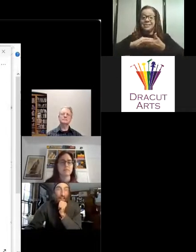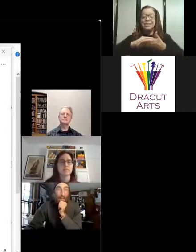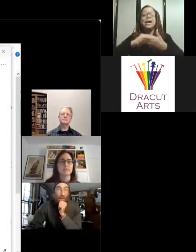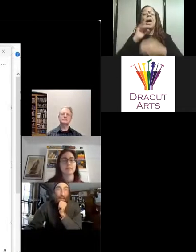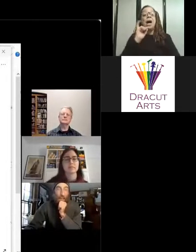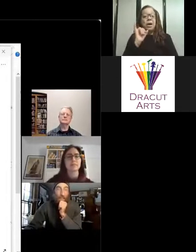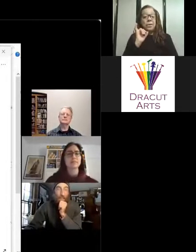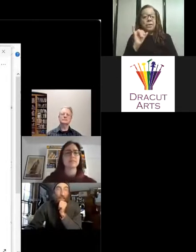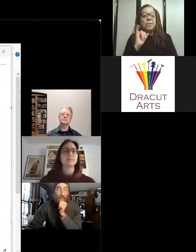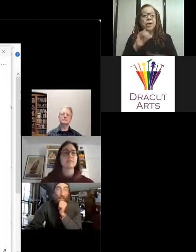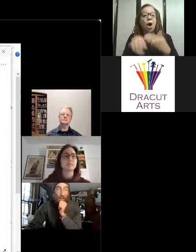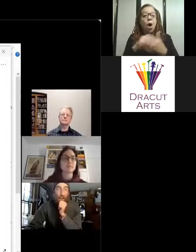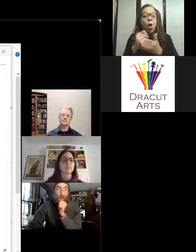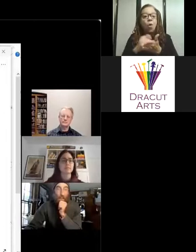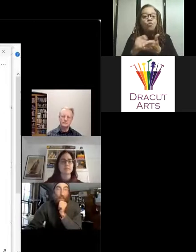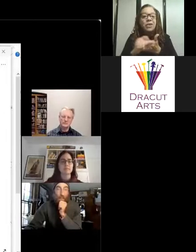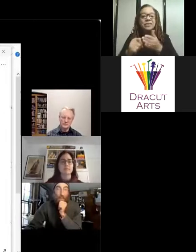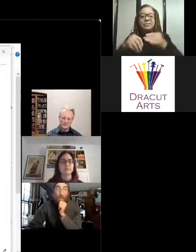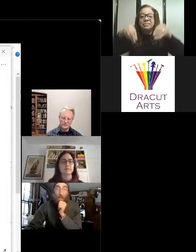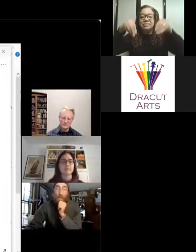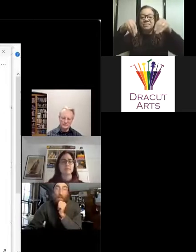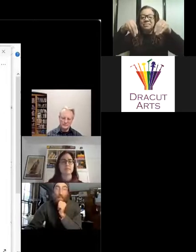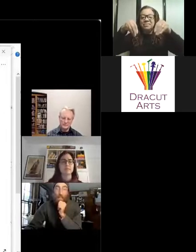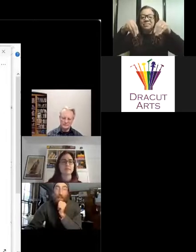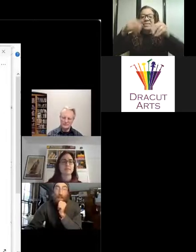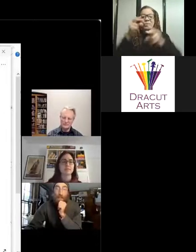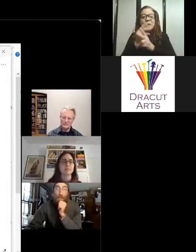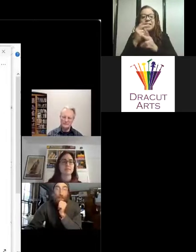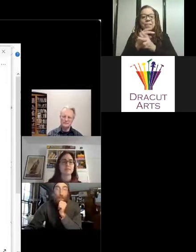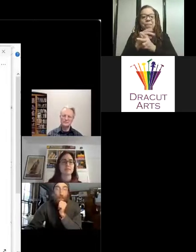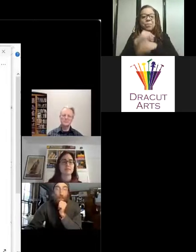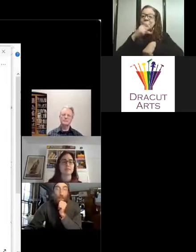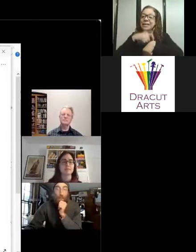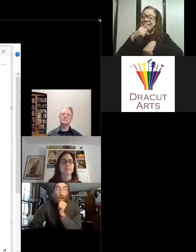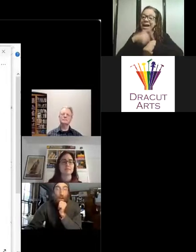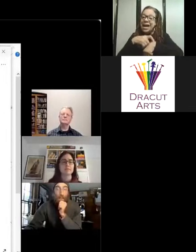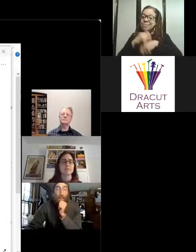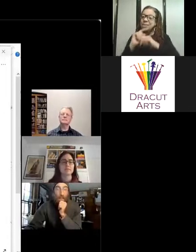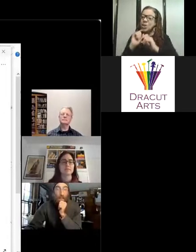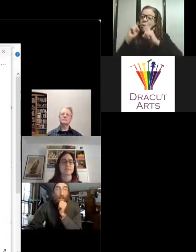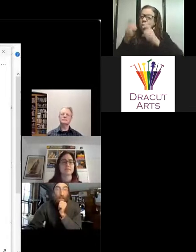All written exercises are carefully preserved, but when the time comes to award the prize,